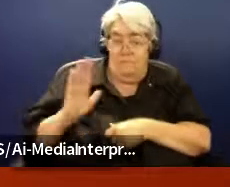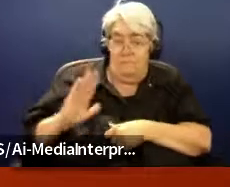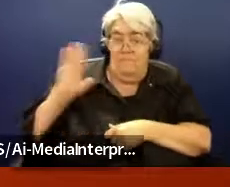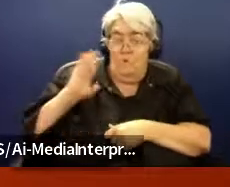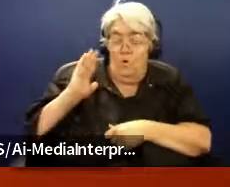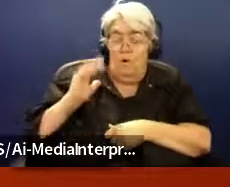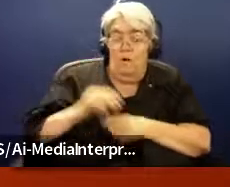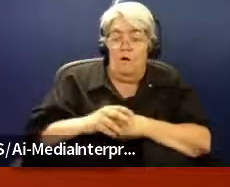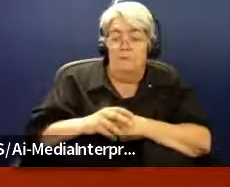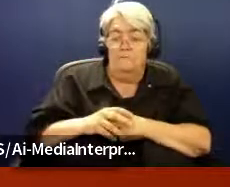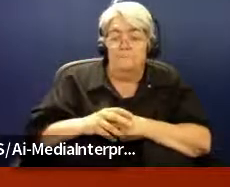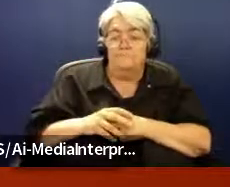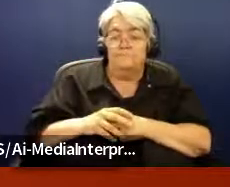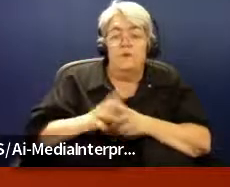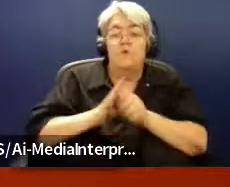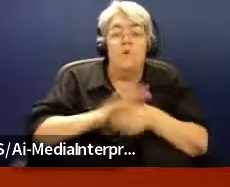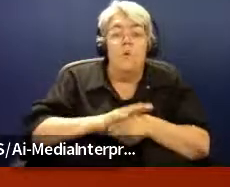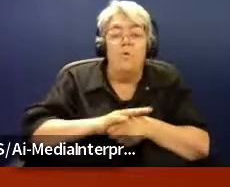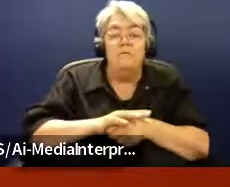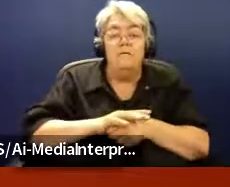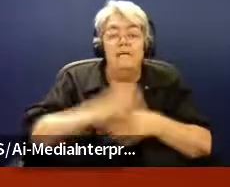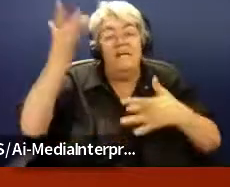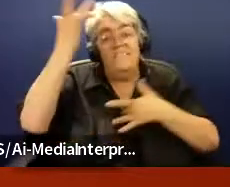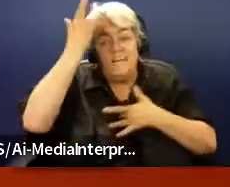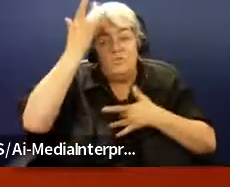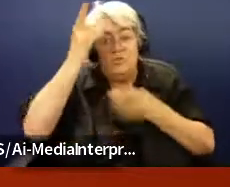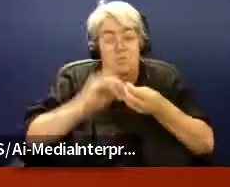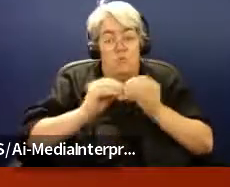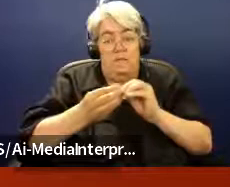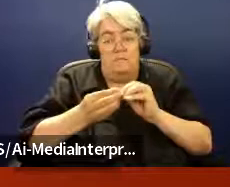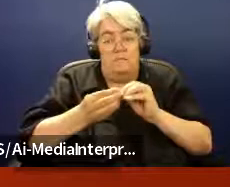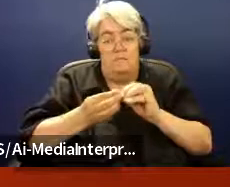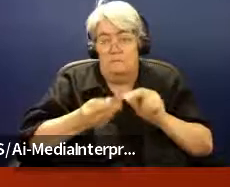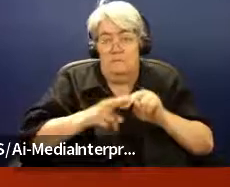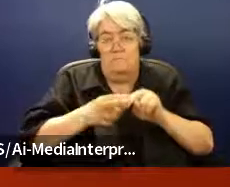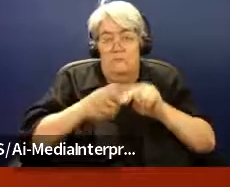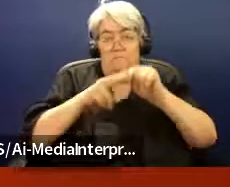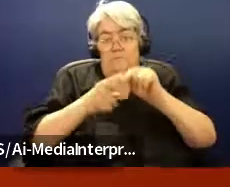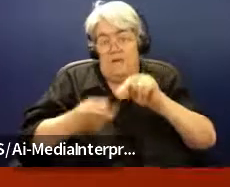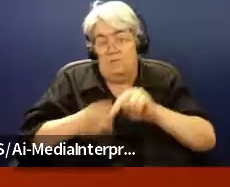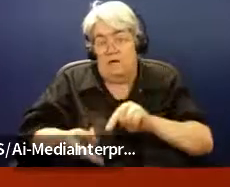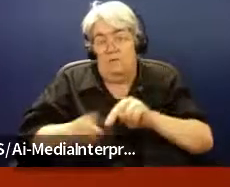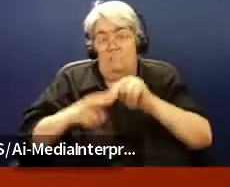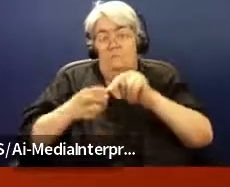maybe we are not thinking of it as much now but maybe COVID infection rates,